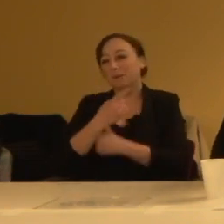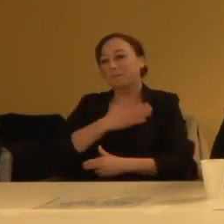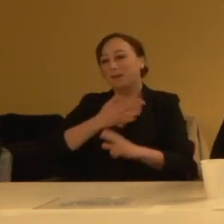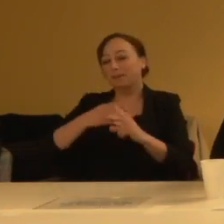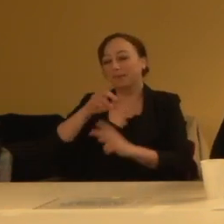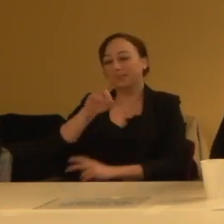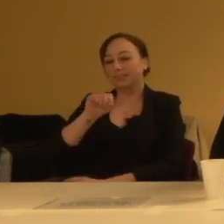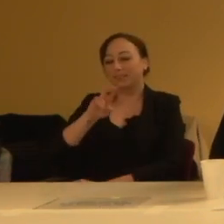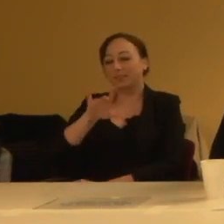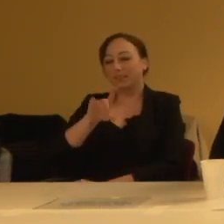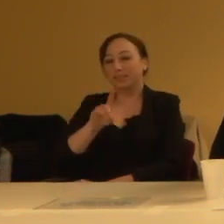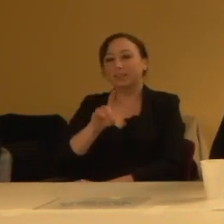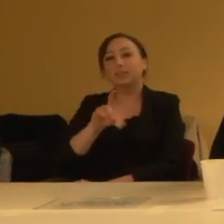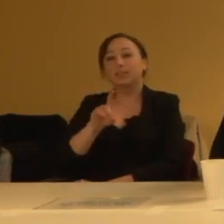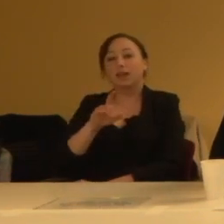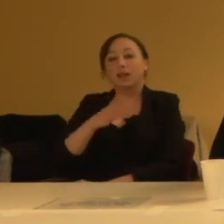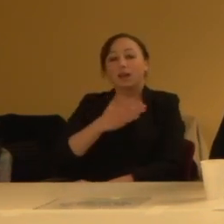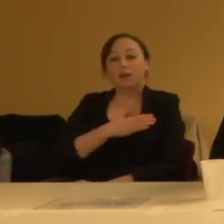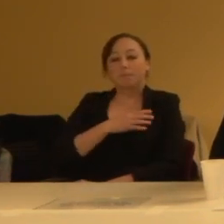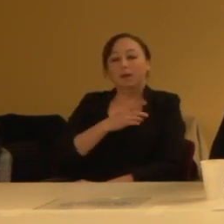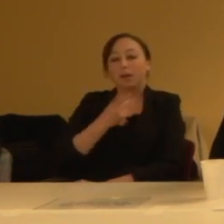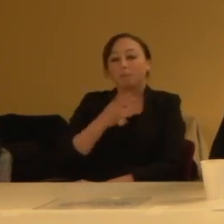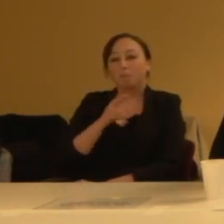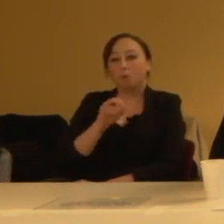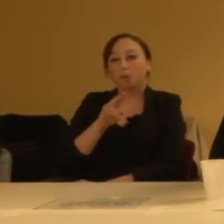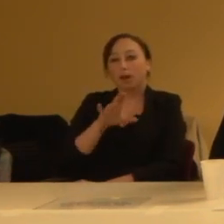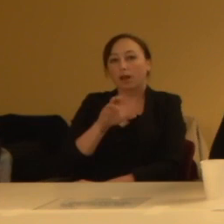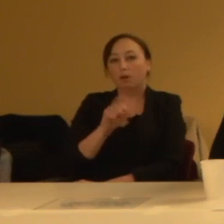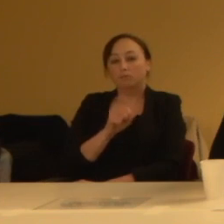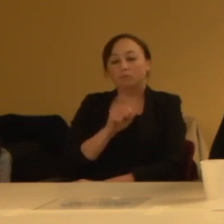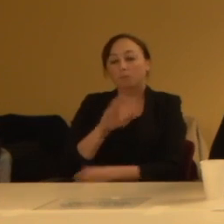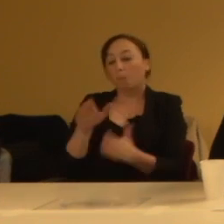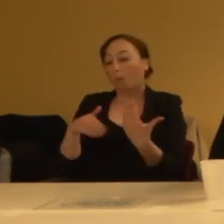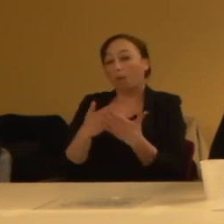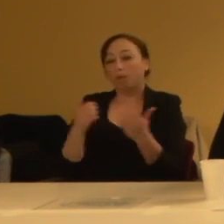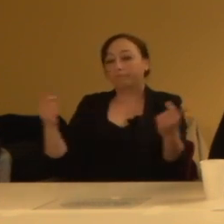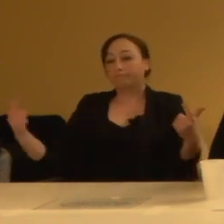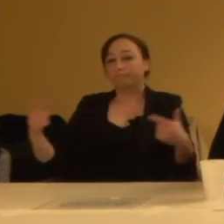My pronouns are all pronouns, and I am a Latino American,